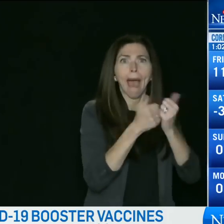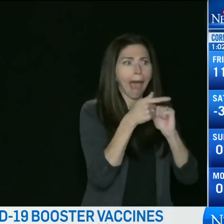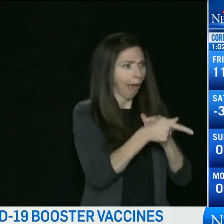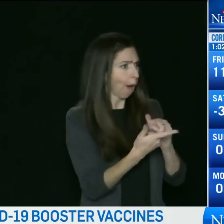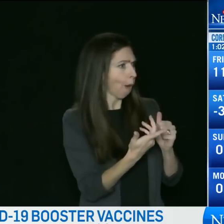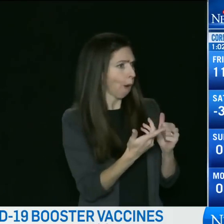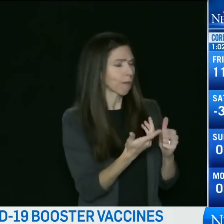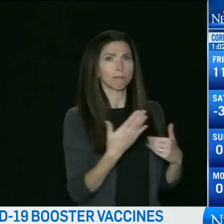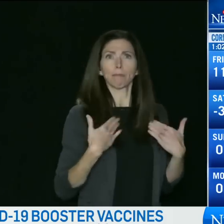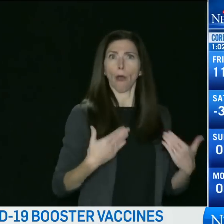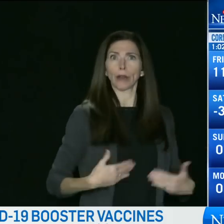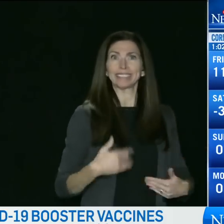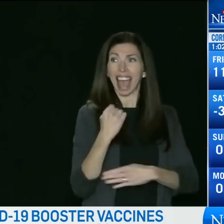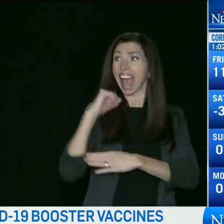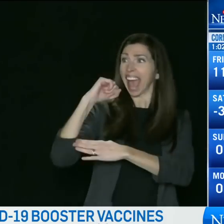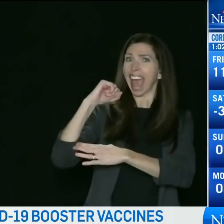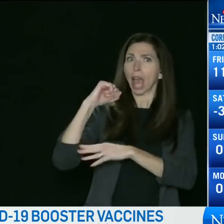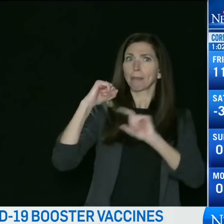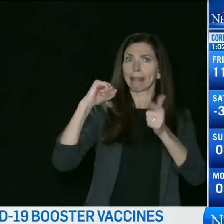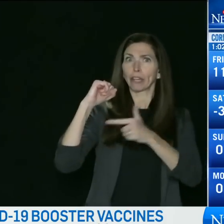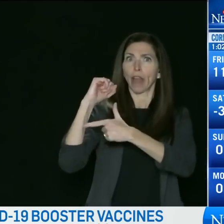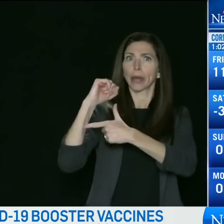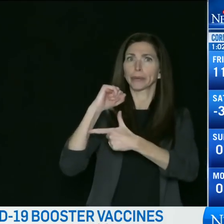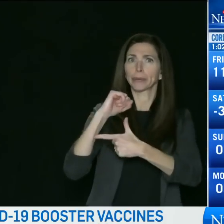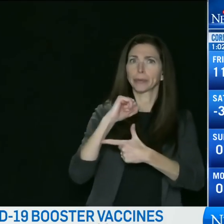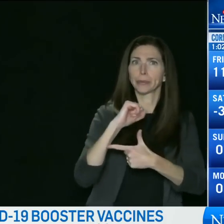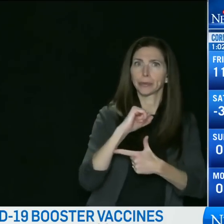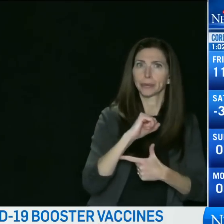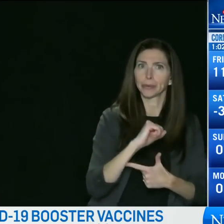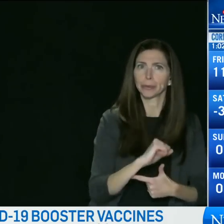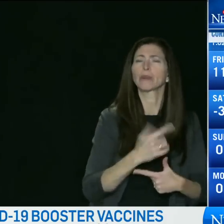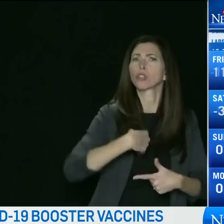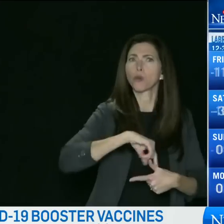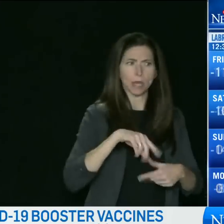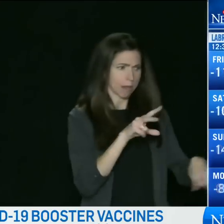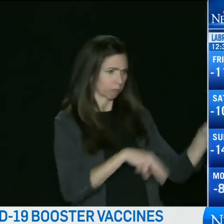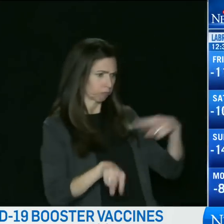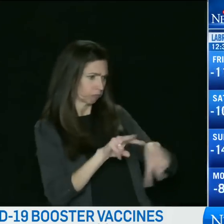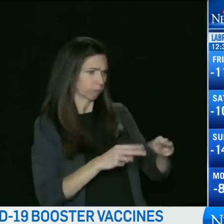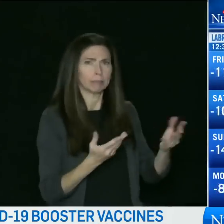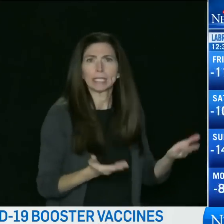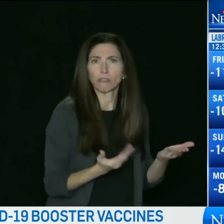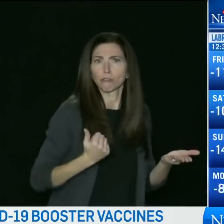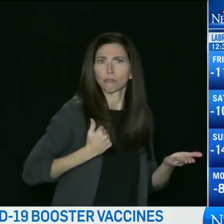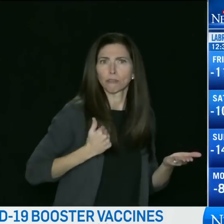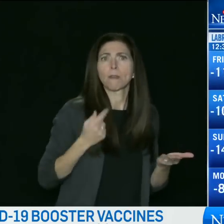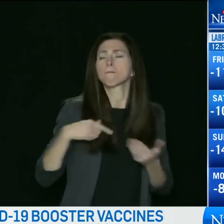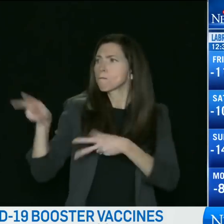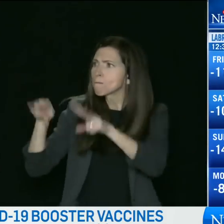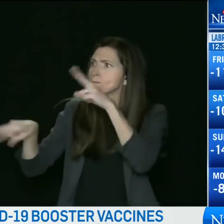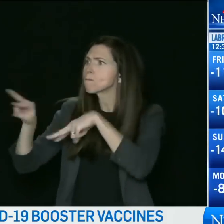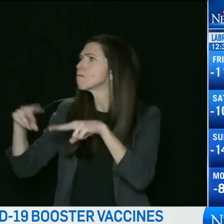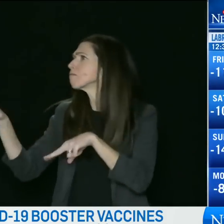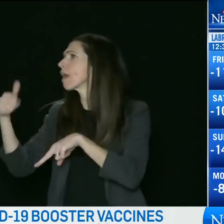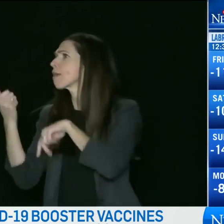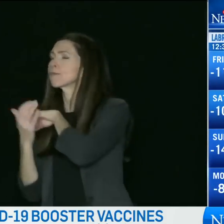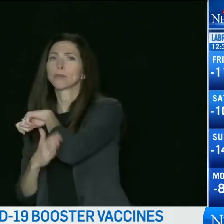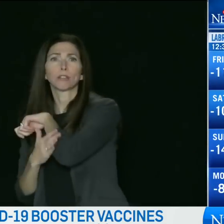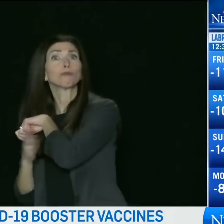BUT MAYBE AS I SAID, IN FRENCH, MAYBE NOT AT THE SAME RATE AS IN OTHER COUNTRIES. THERE HAVE BEEN SHORTER DOSE INTERVALS.